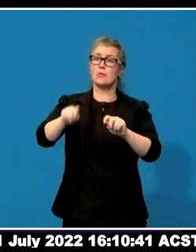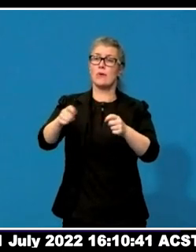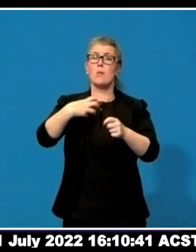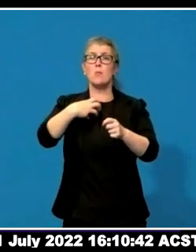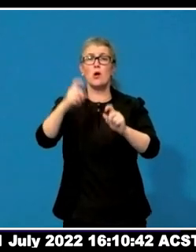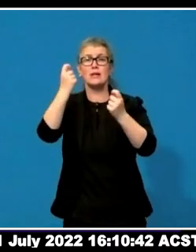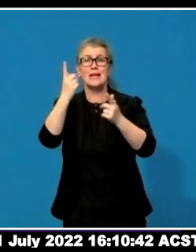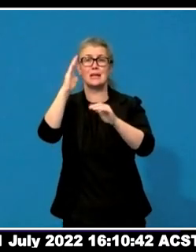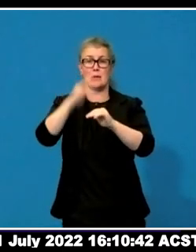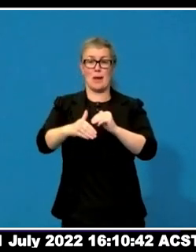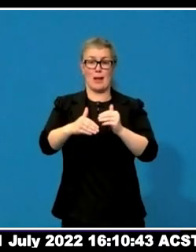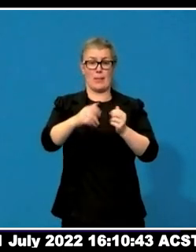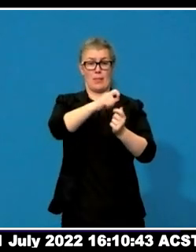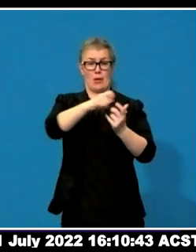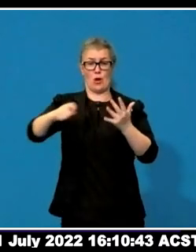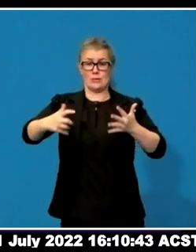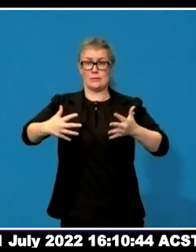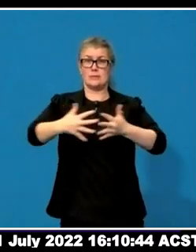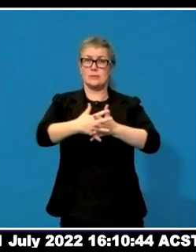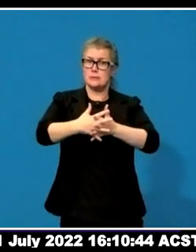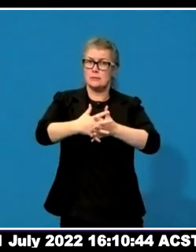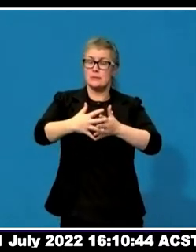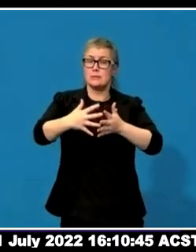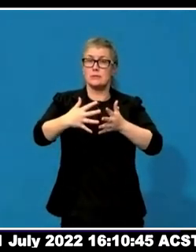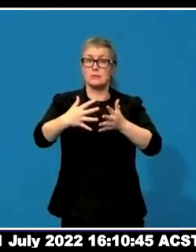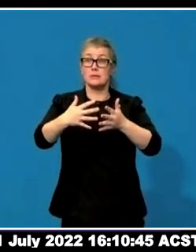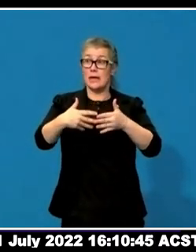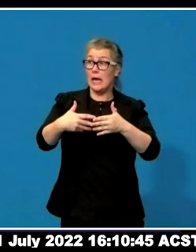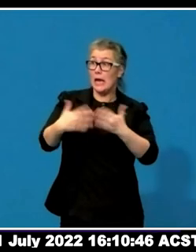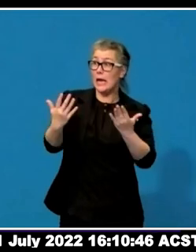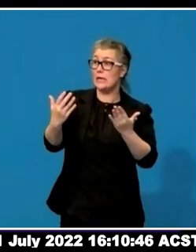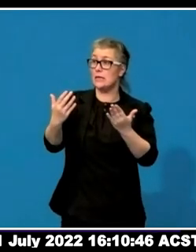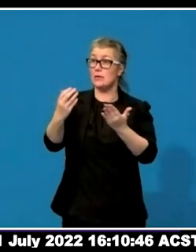Are you aware of any institution providing those courses or certificates?